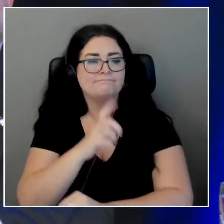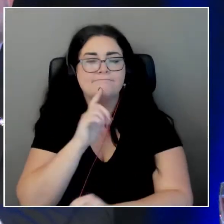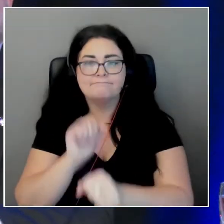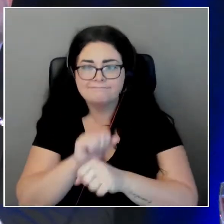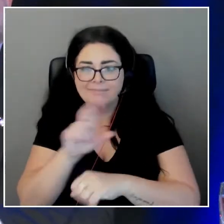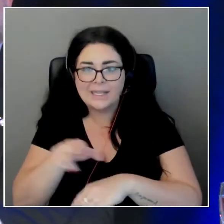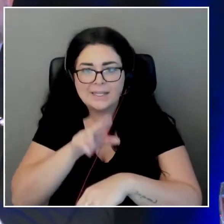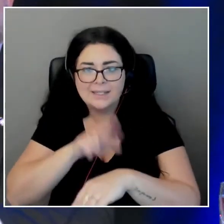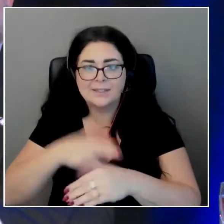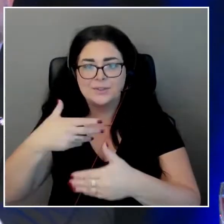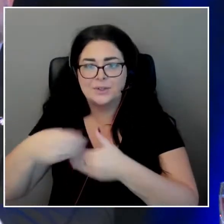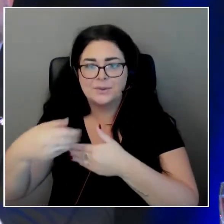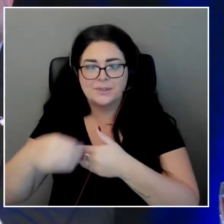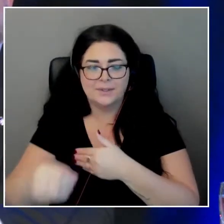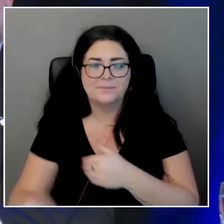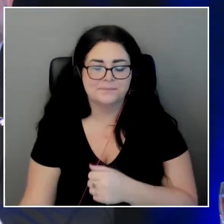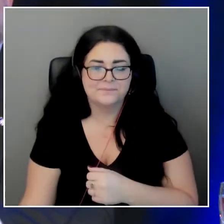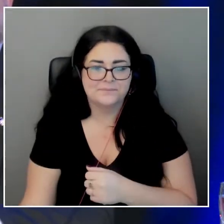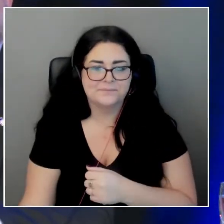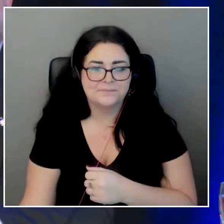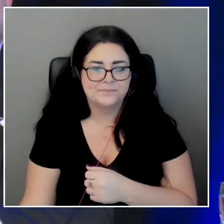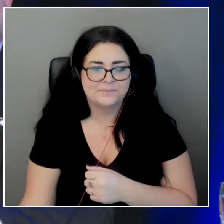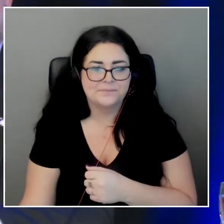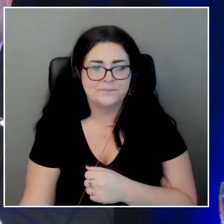We are dedicated to working to minimize our impact